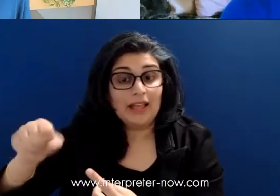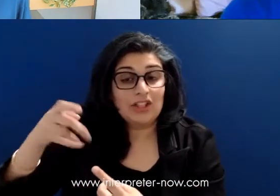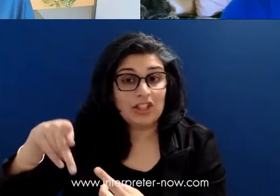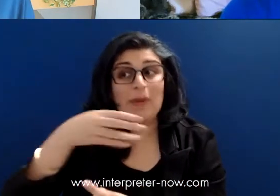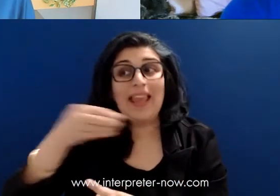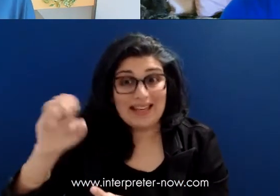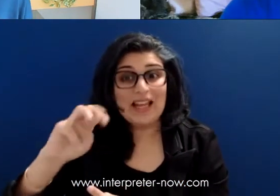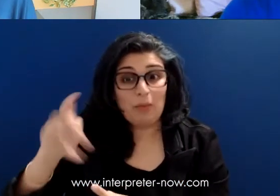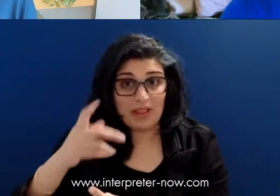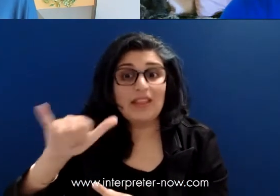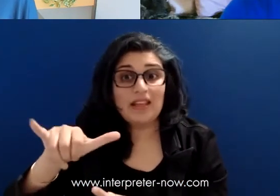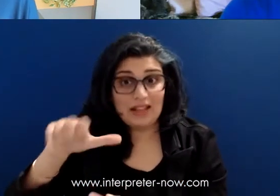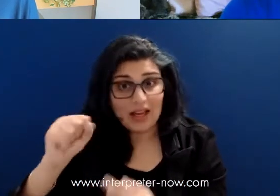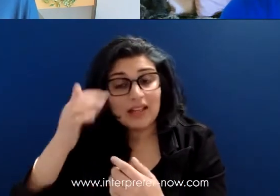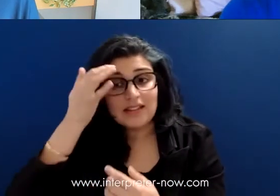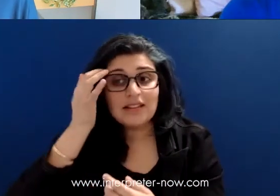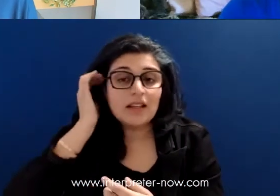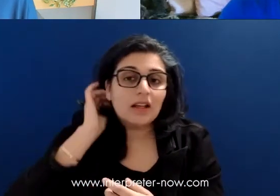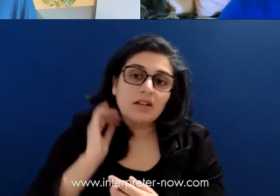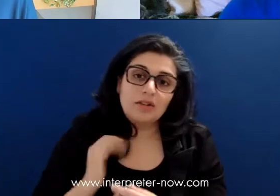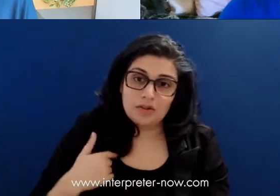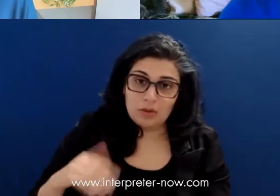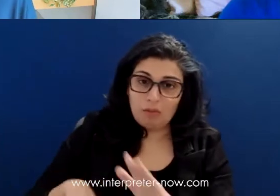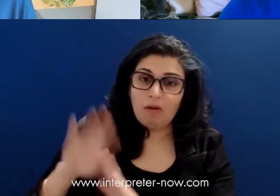moments in my upbringing, in our lives together.